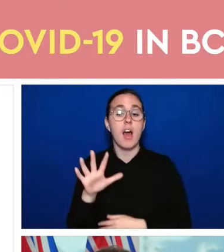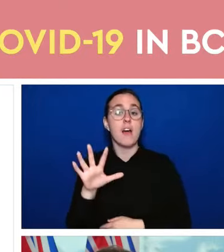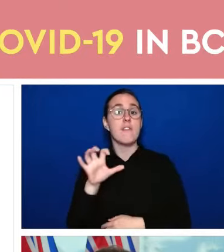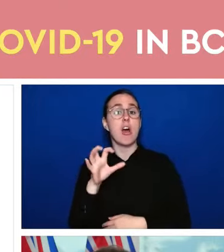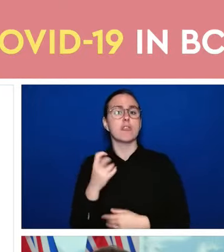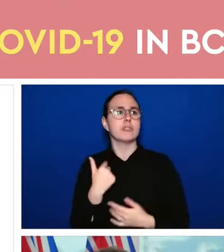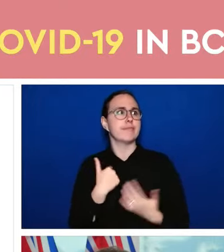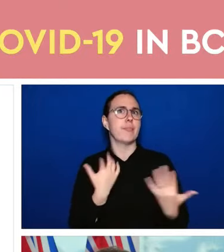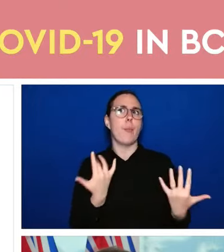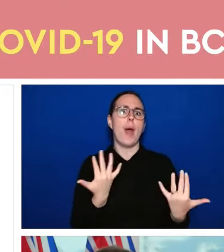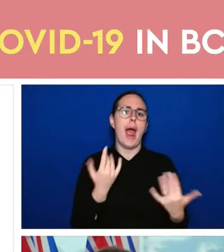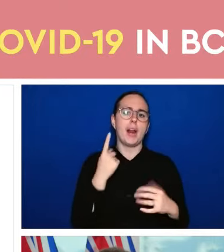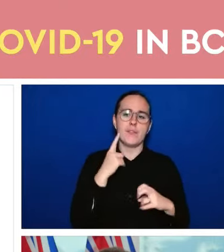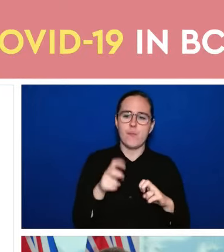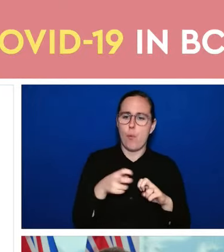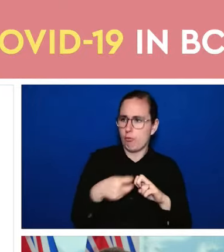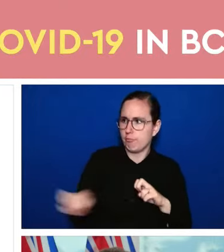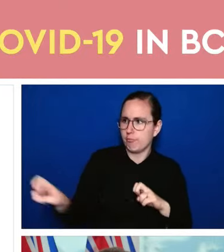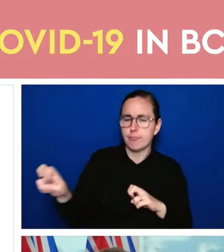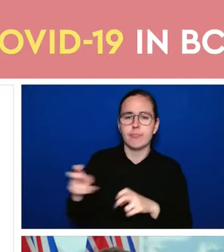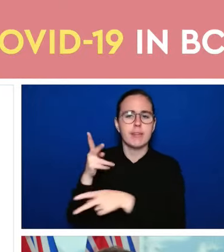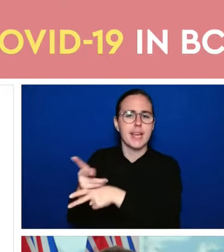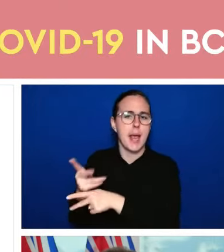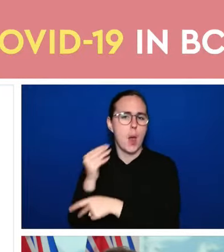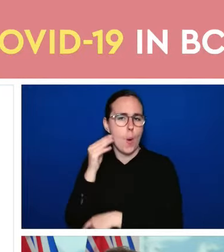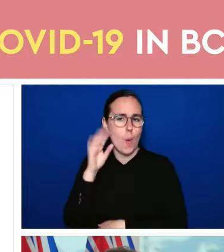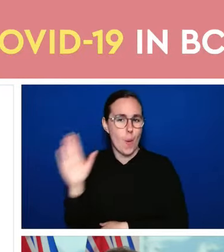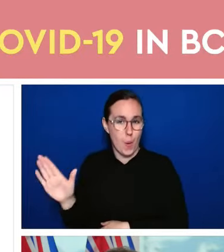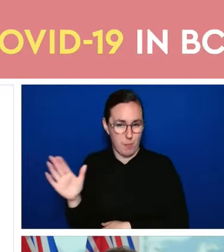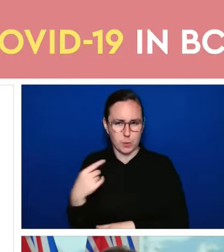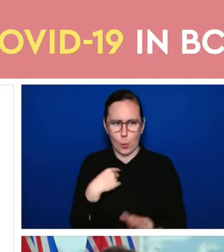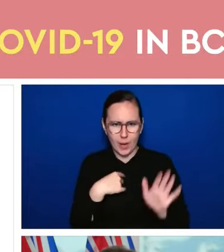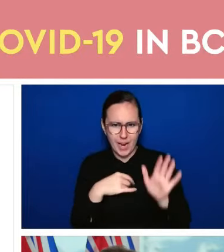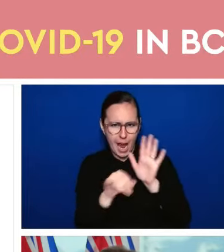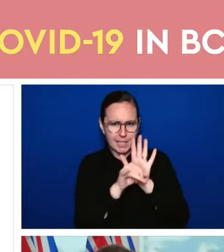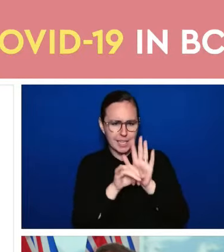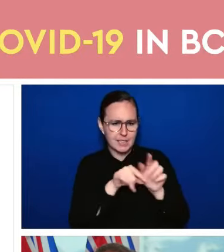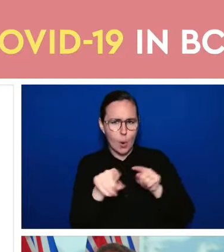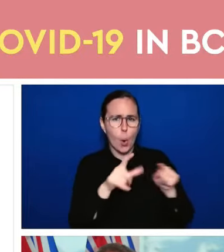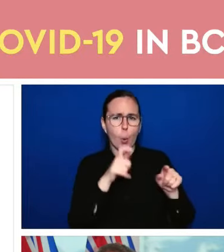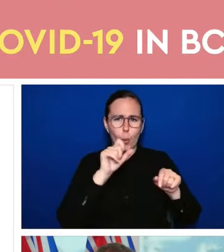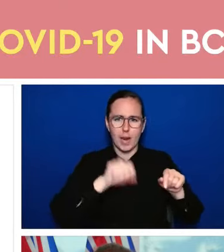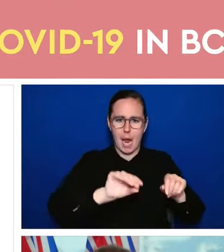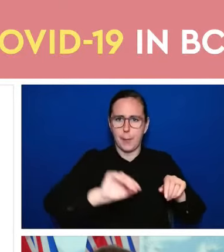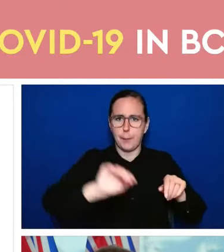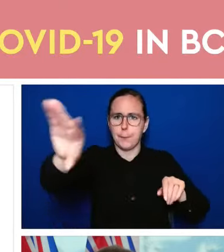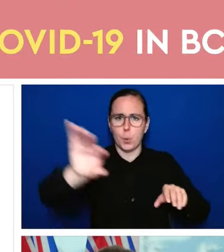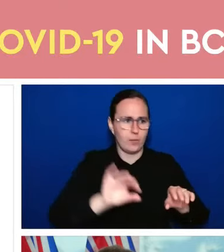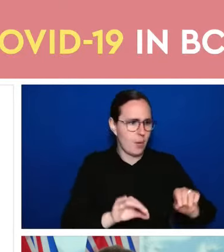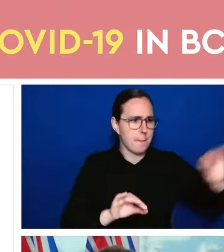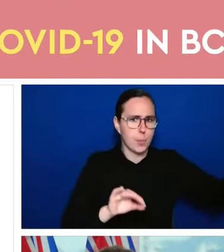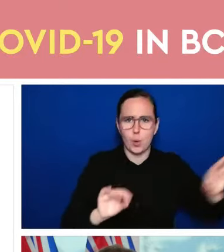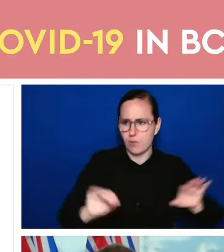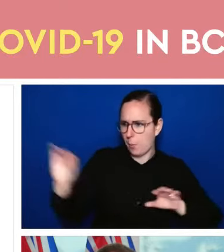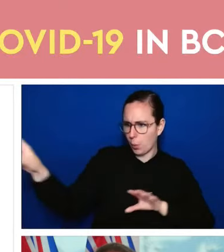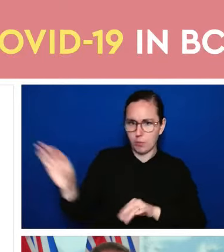community Rick reducing hospitalisation in case five